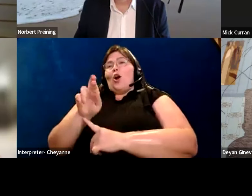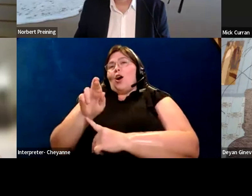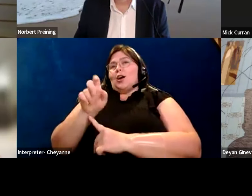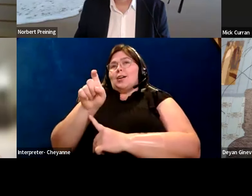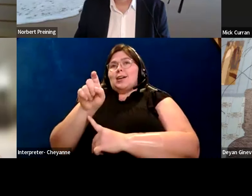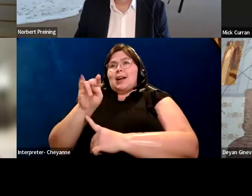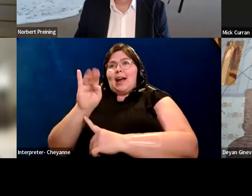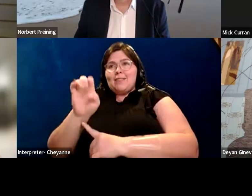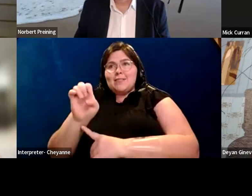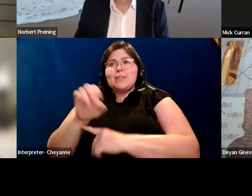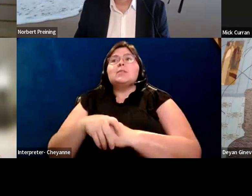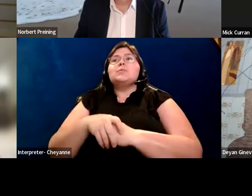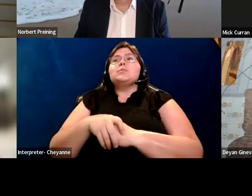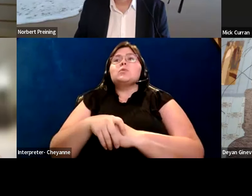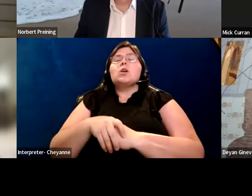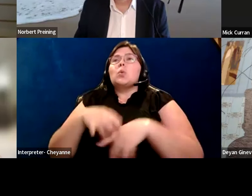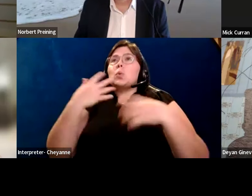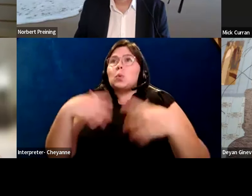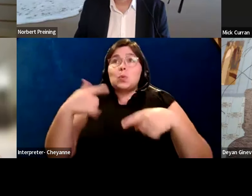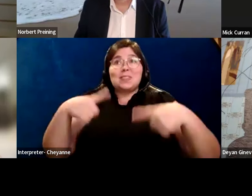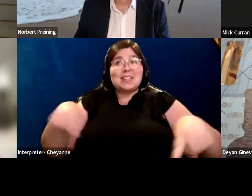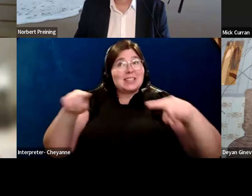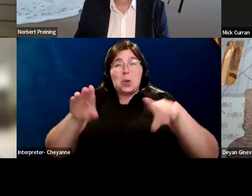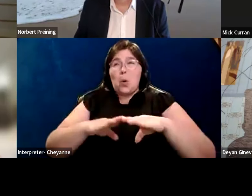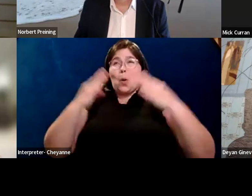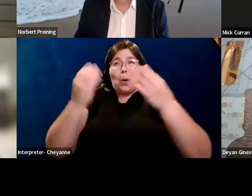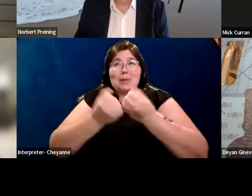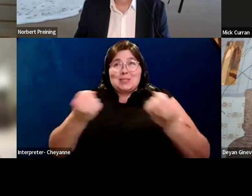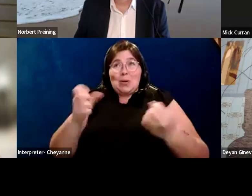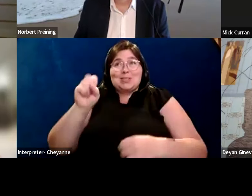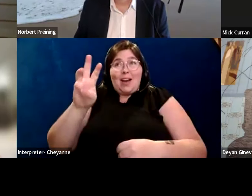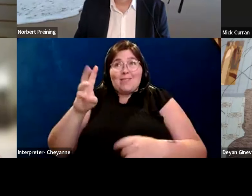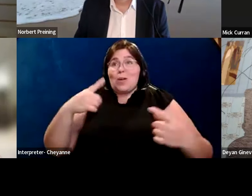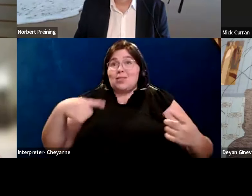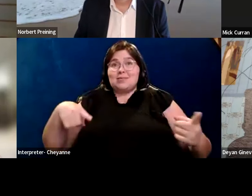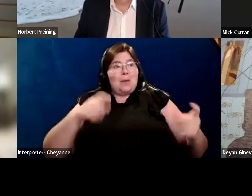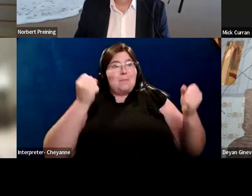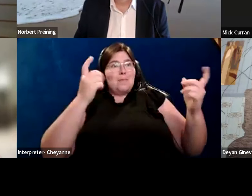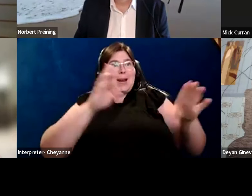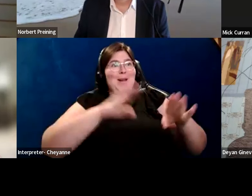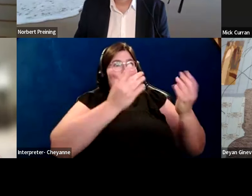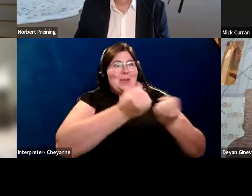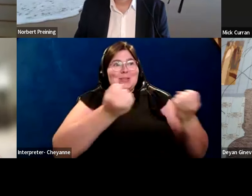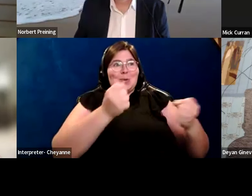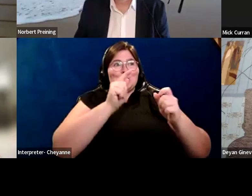We are a universe of open source tools represented here. And it is my pleasure.